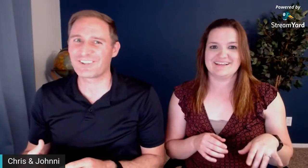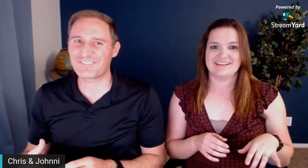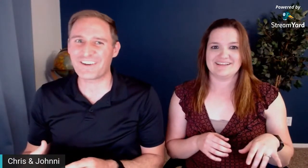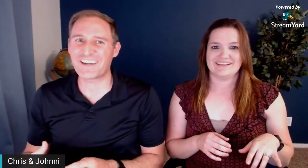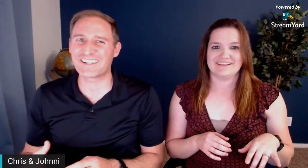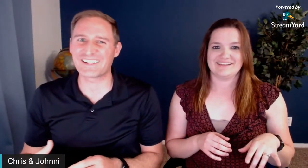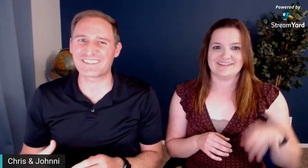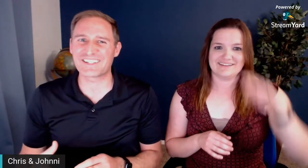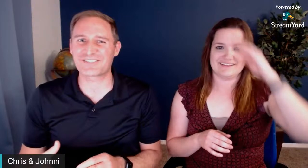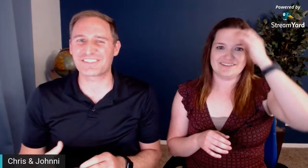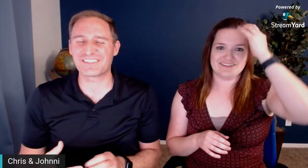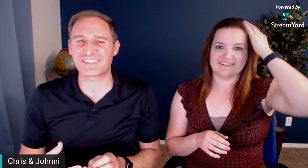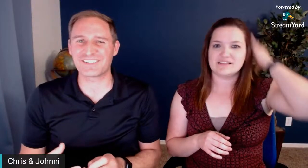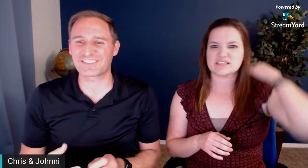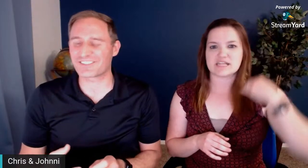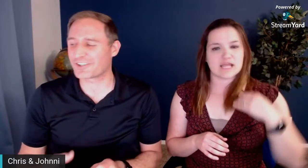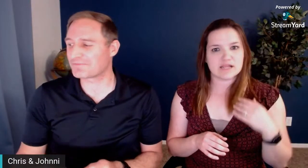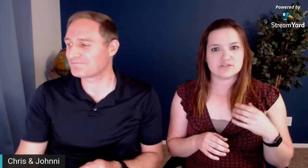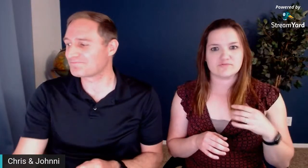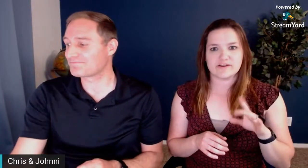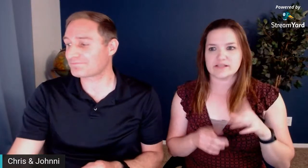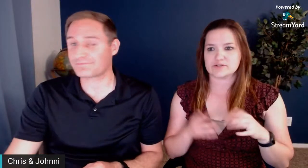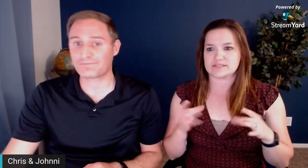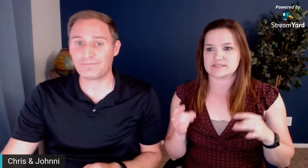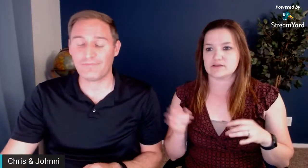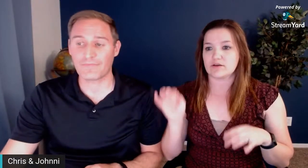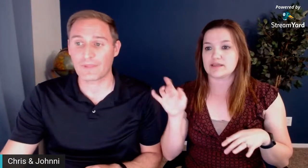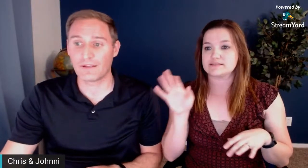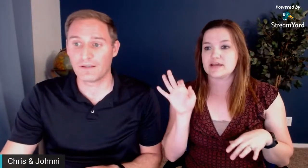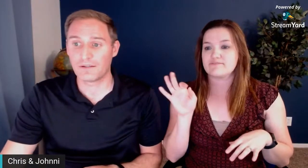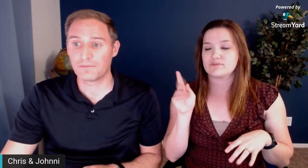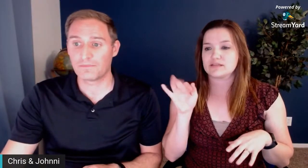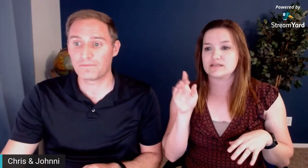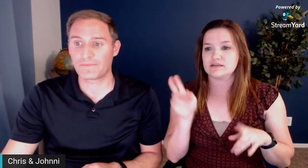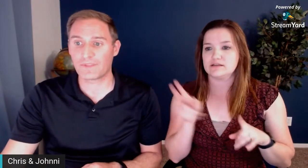really fun and it's an interesting skill to learn each very interesting skill okay it's time for the